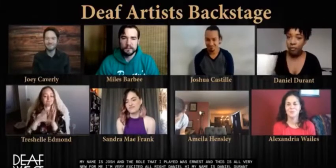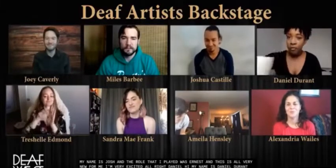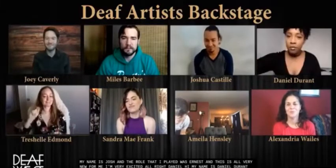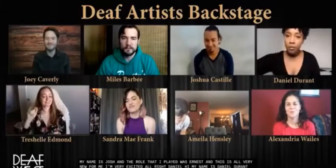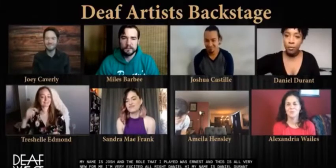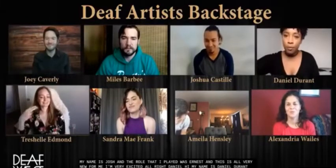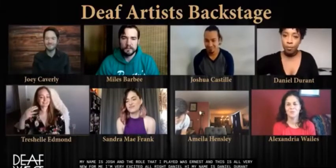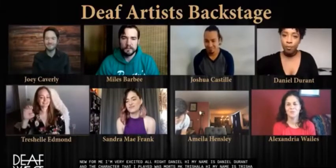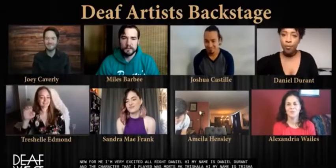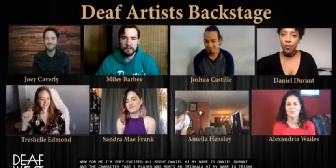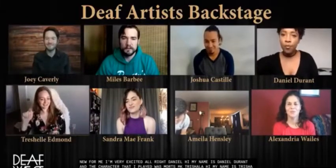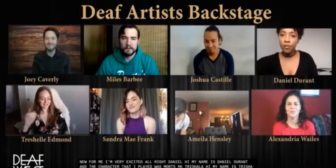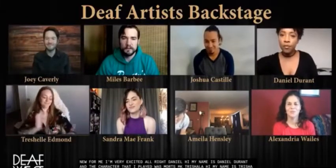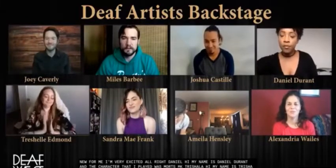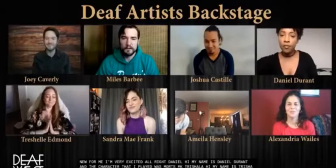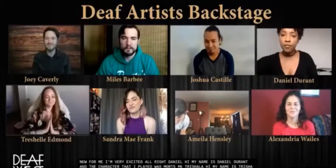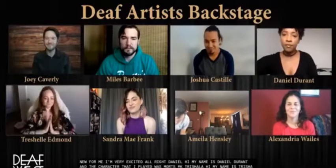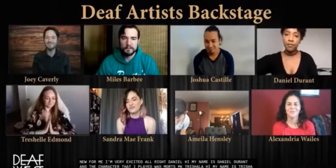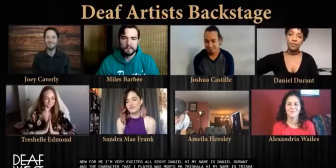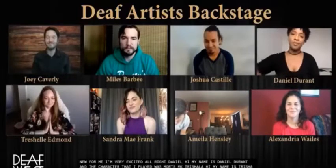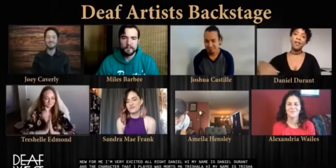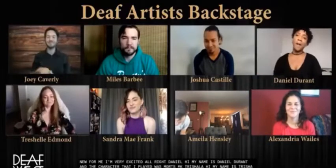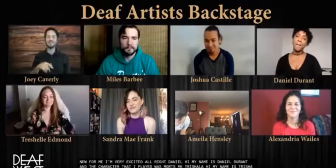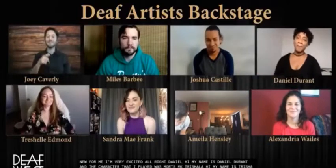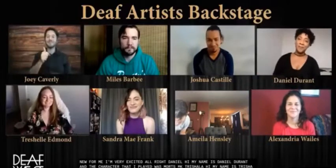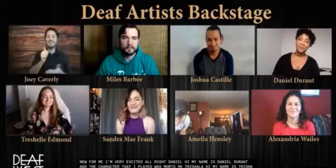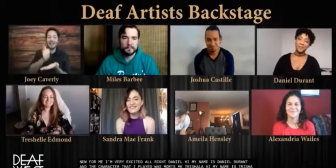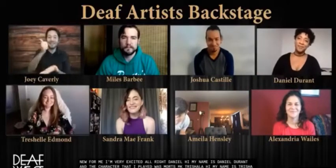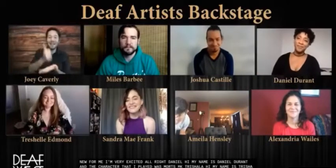This is my name in sign language. And I played the role of Thea.